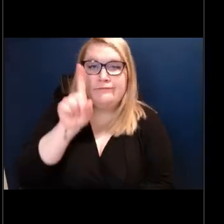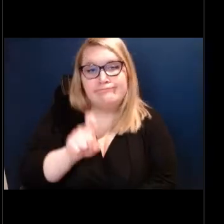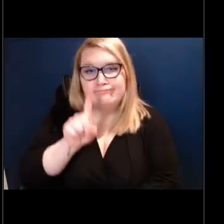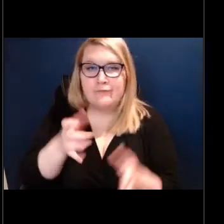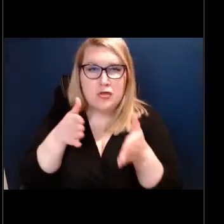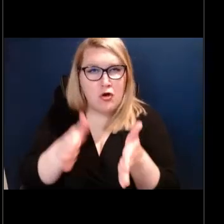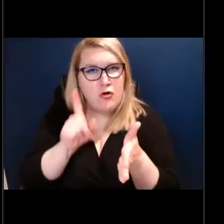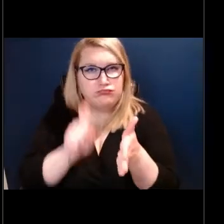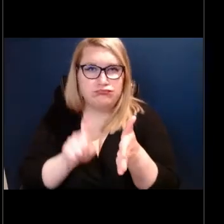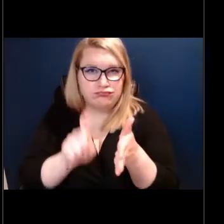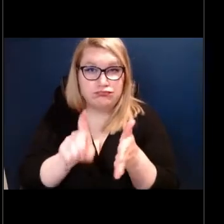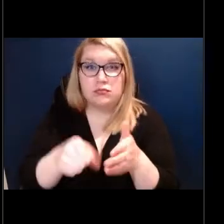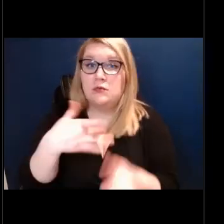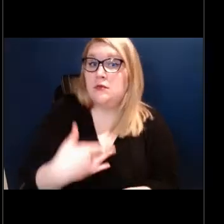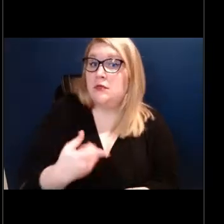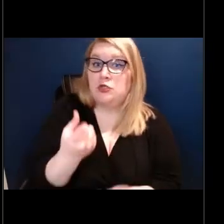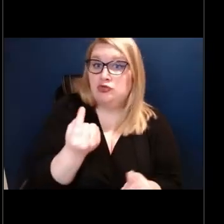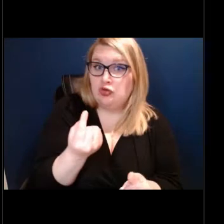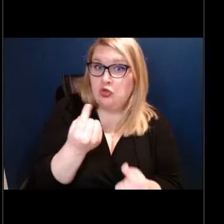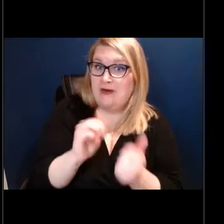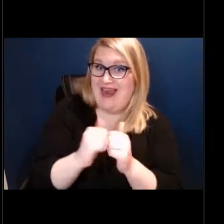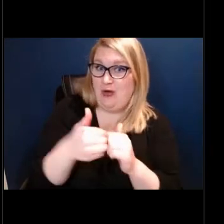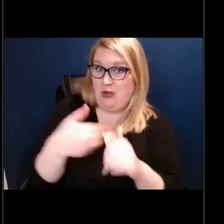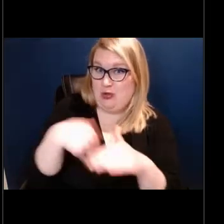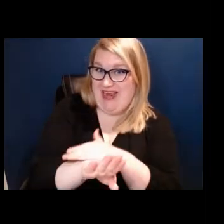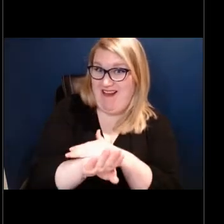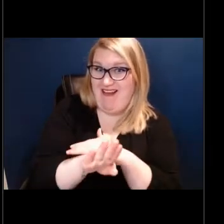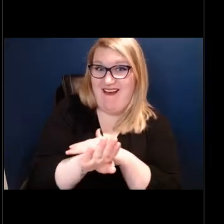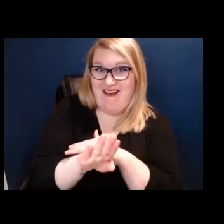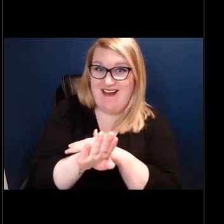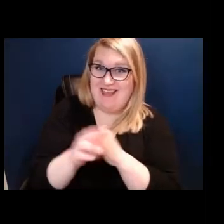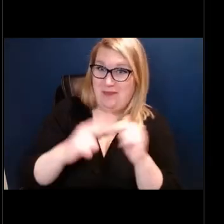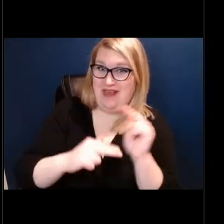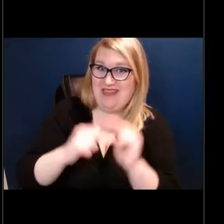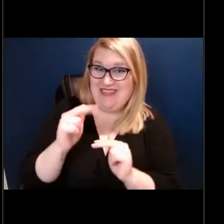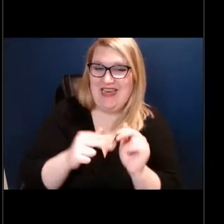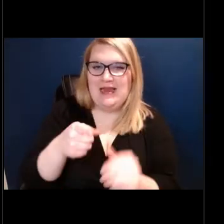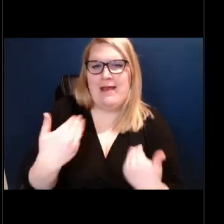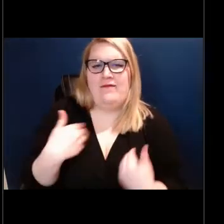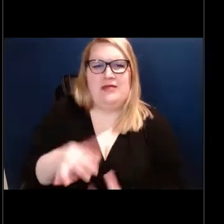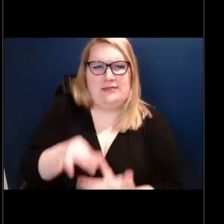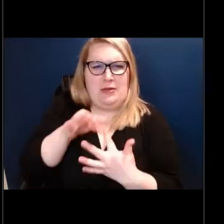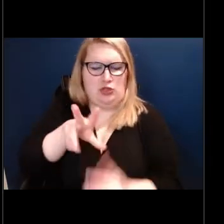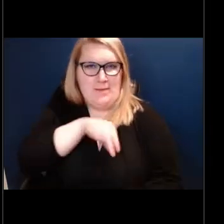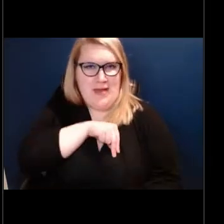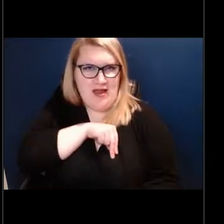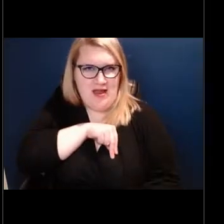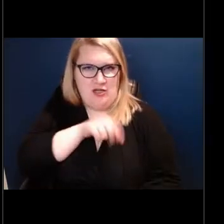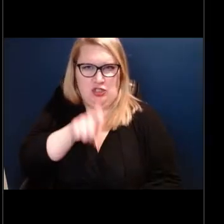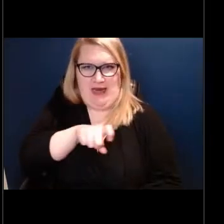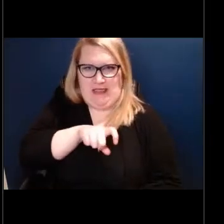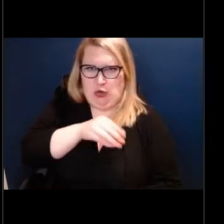and what he normally will do just to get into Satellite Operations Facility. He's got a special badge in which he unlocks the door,